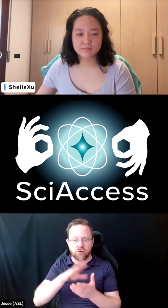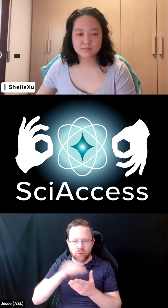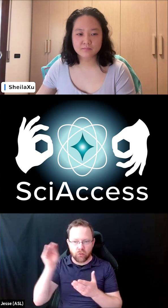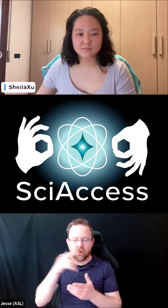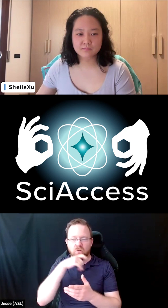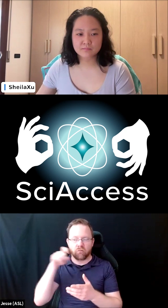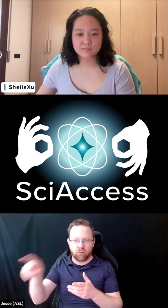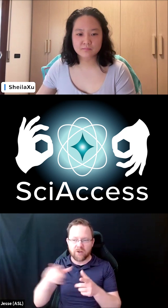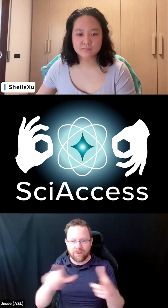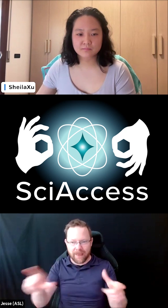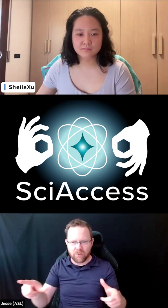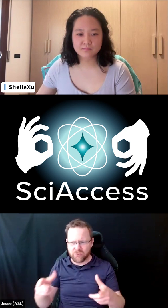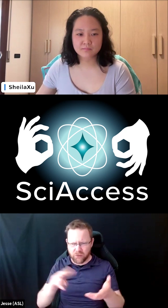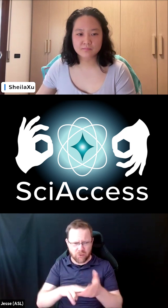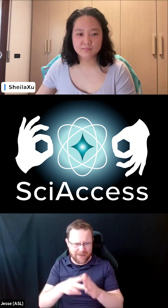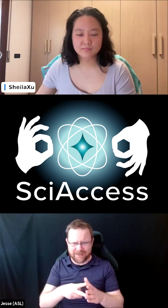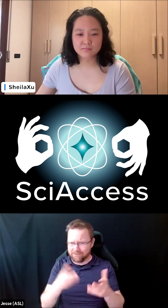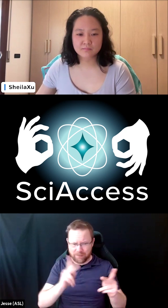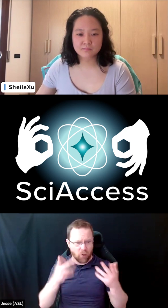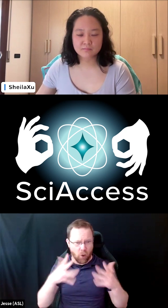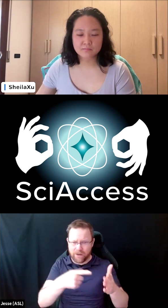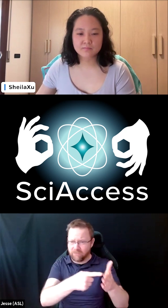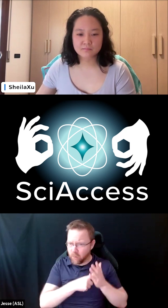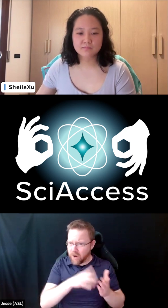No reason that it cannot be sign language.